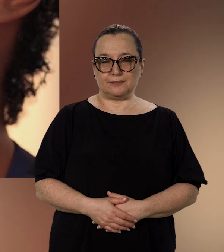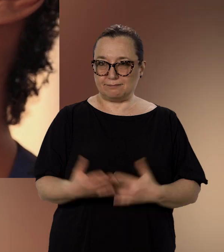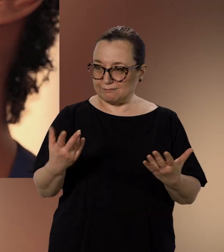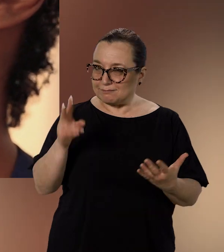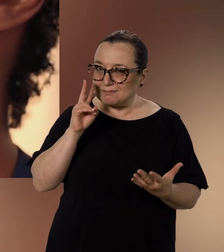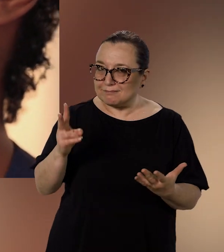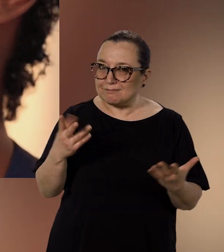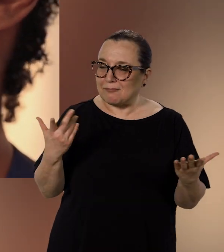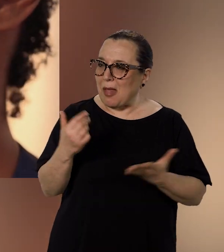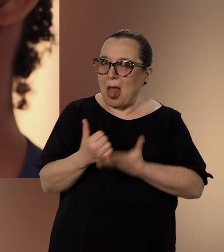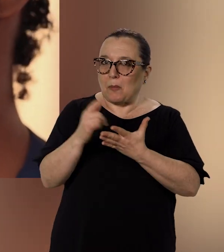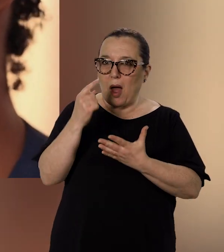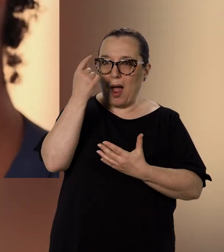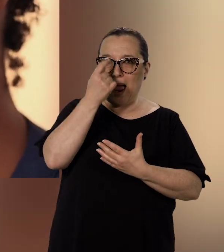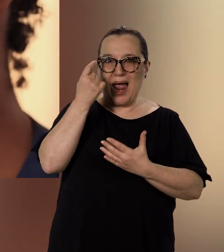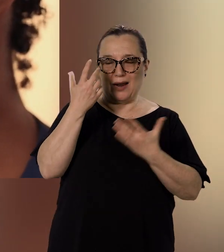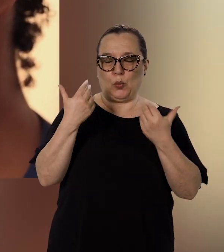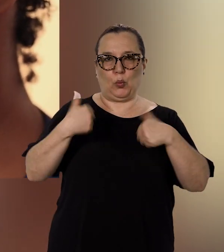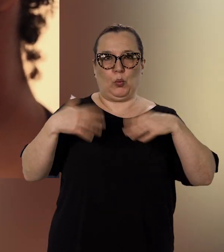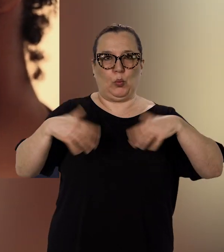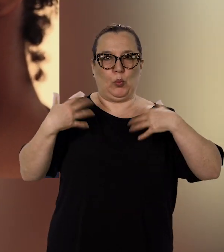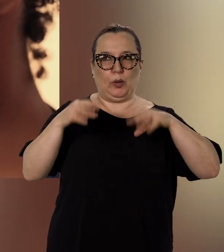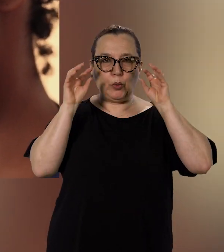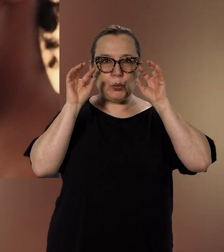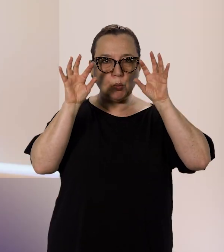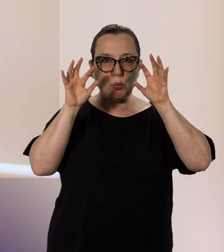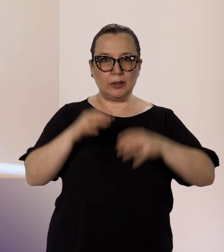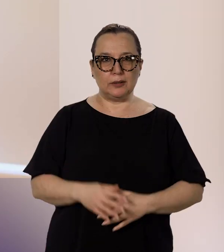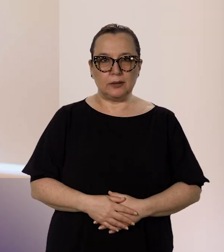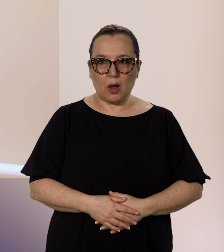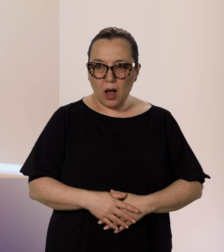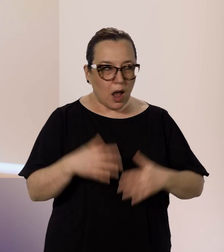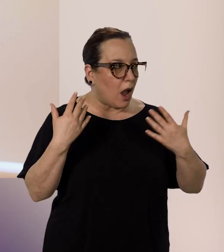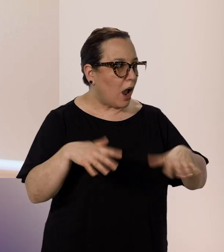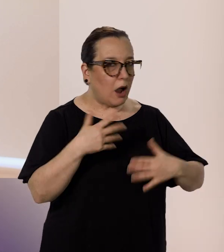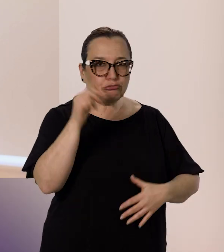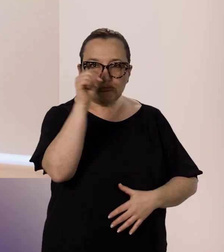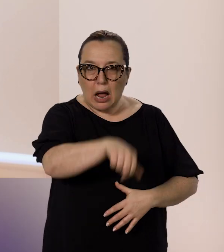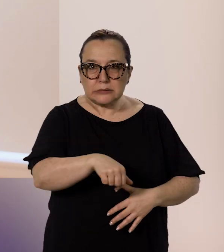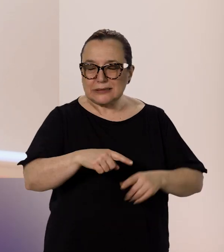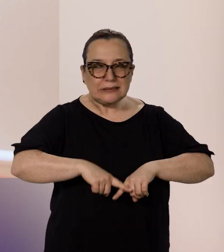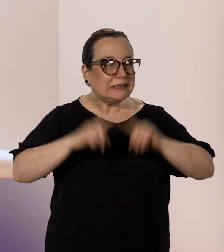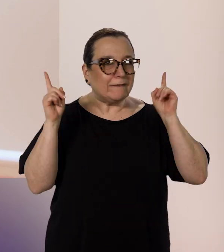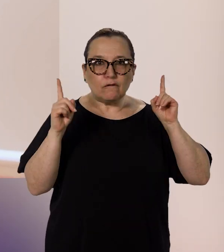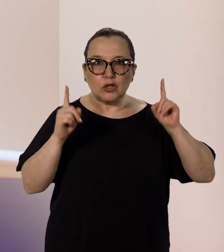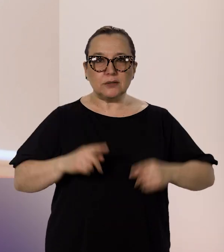You can see that it really helps bring the eye makeup together. Lurline: Oh, wow! Yes it does, it makes such a difference.